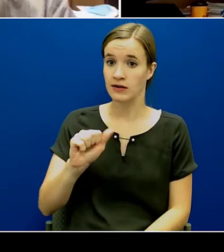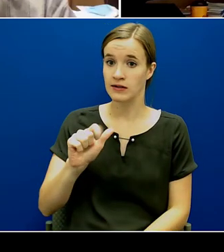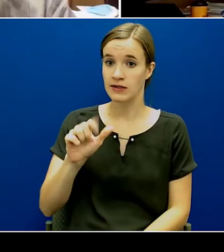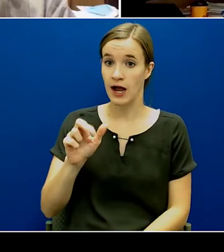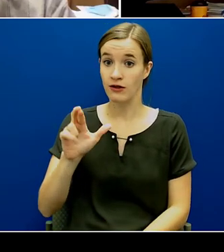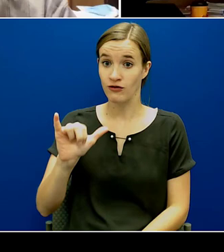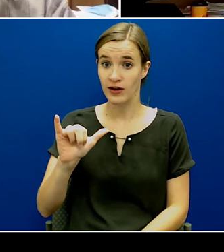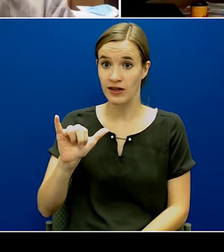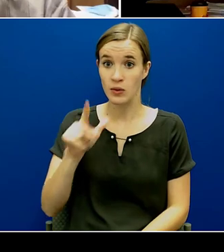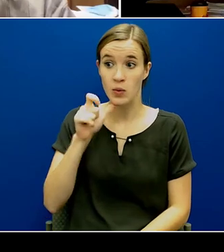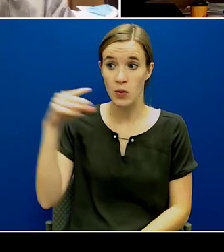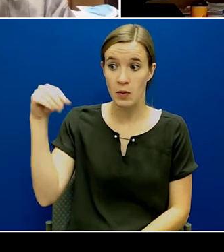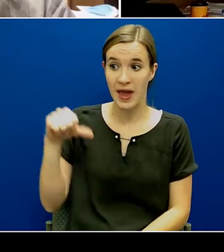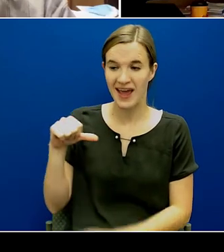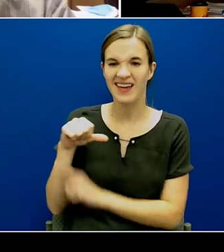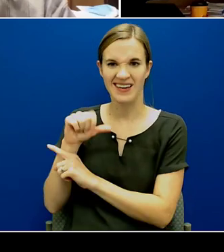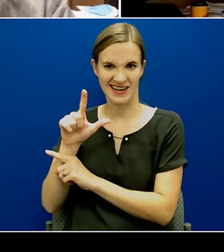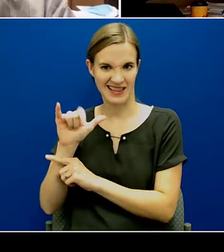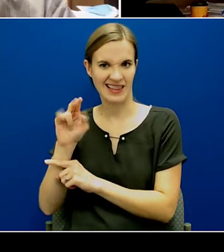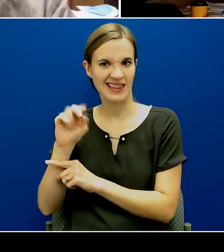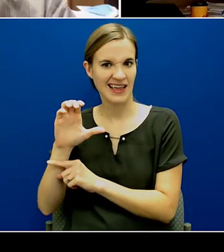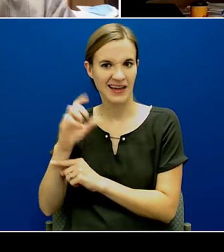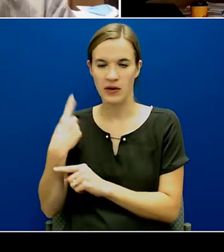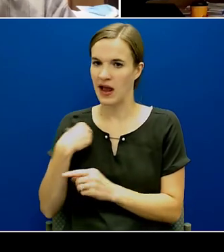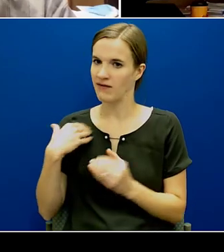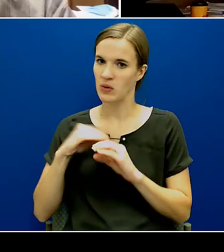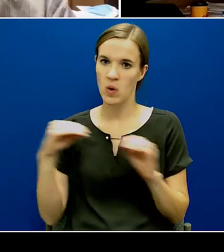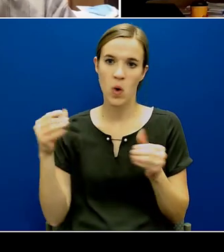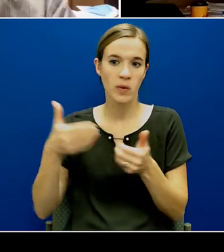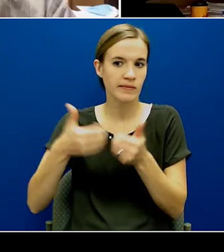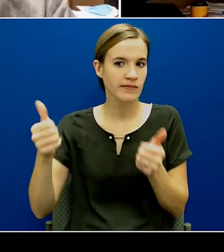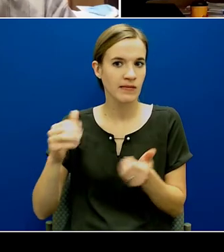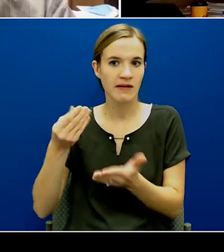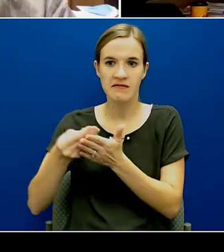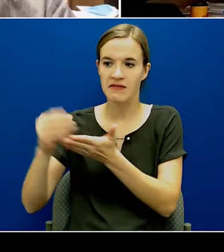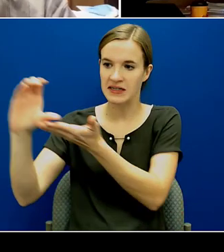it comes out of our pockets. And, but we believe transportation is such an essential